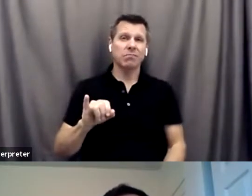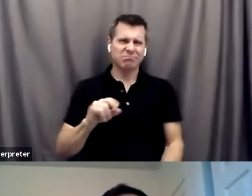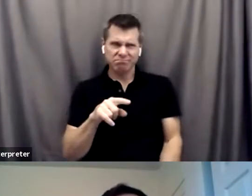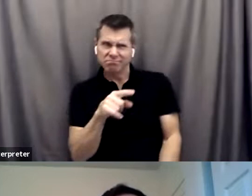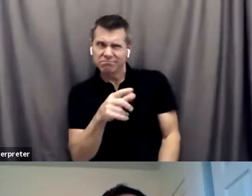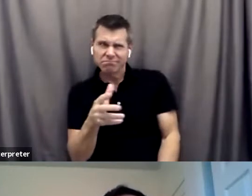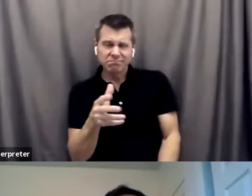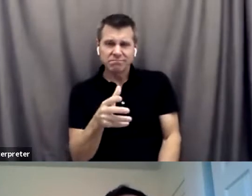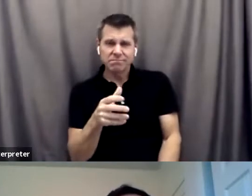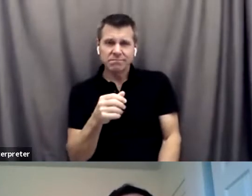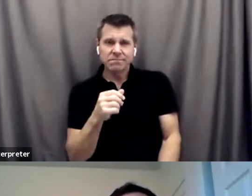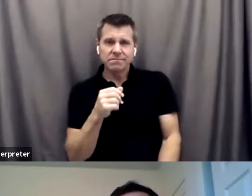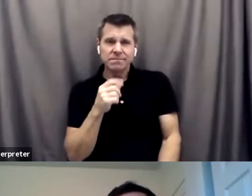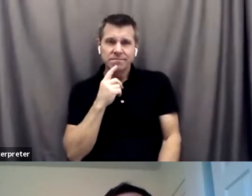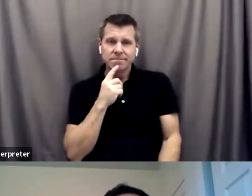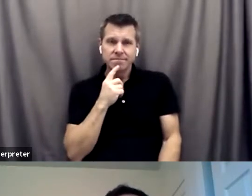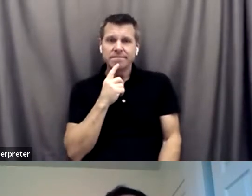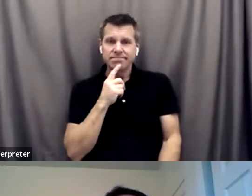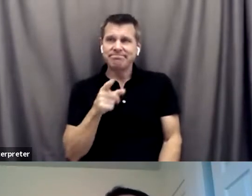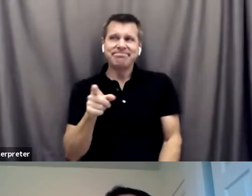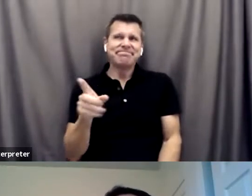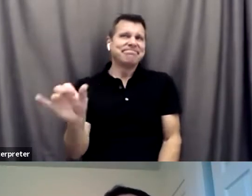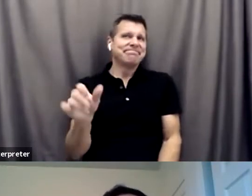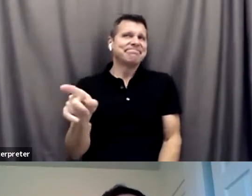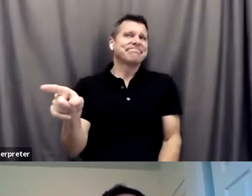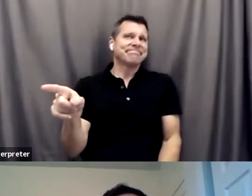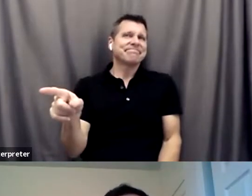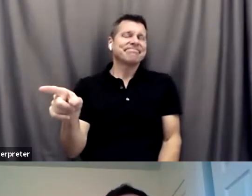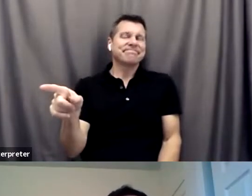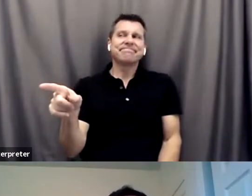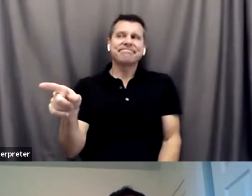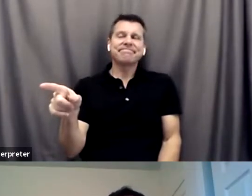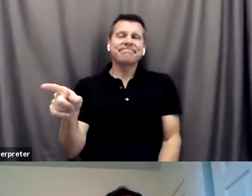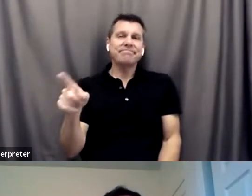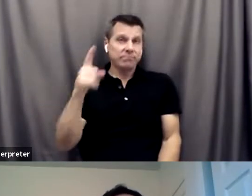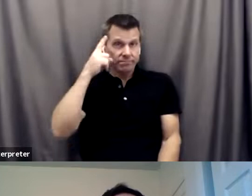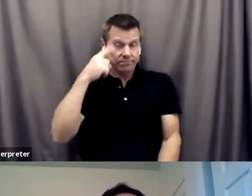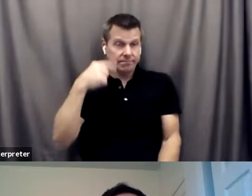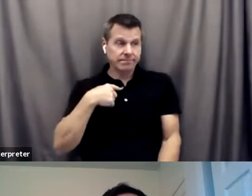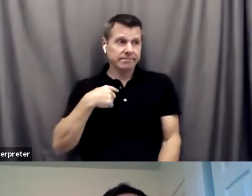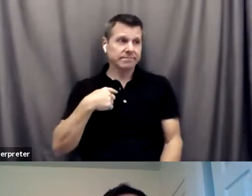to kind of piggyback a little bit on what Willie was saying is I want to say for me, we did have some, some struggle with students at